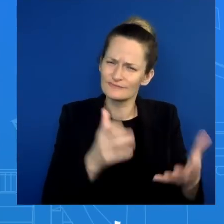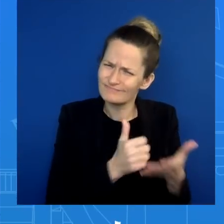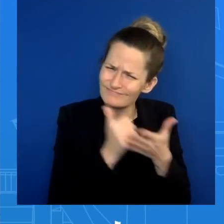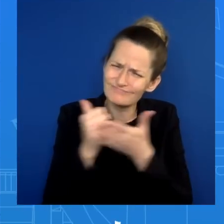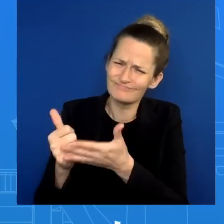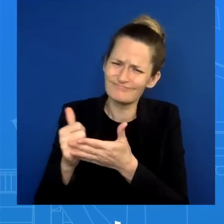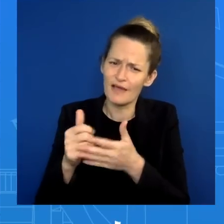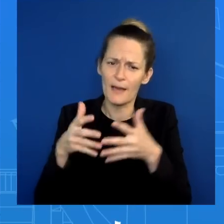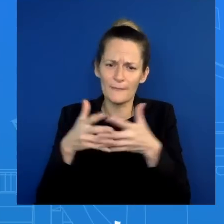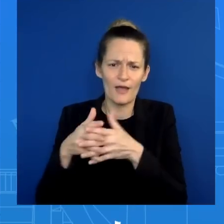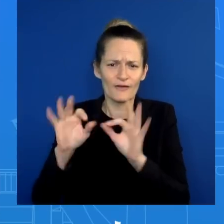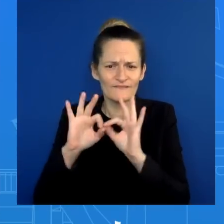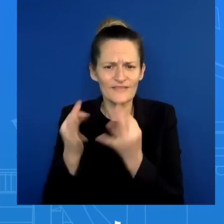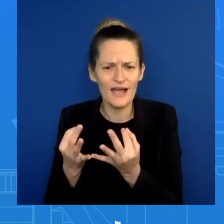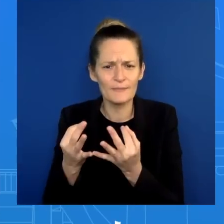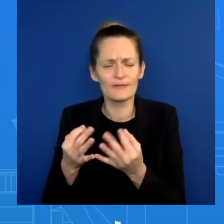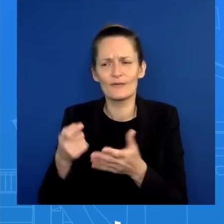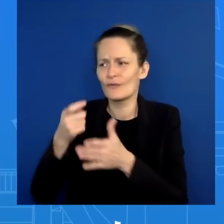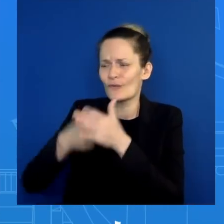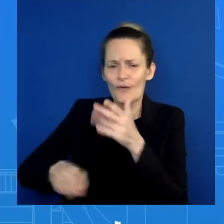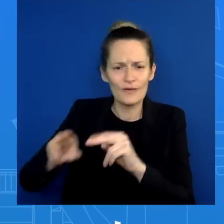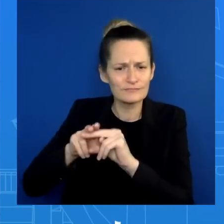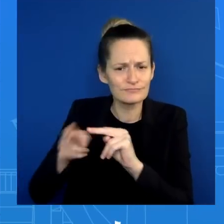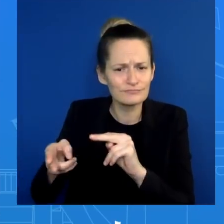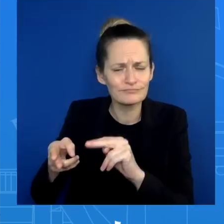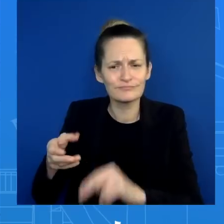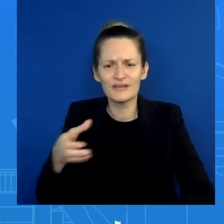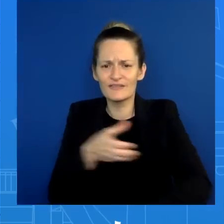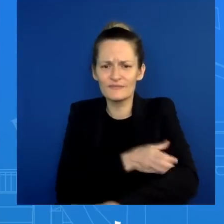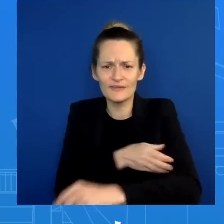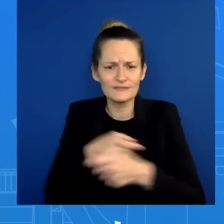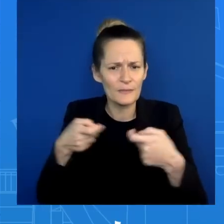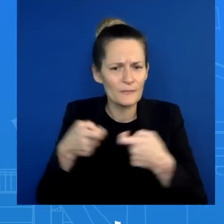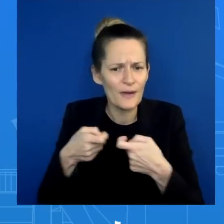passing a new gun safety law which we hadn't seen in decades.